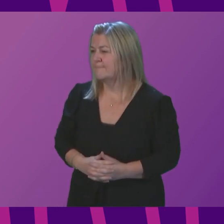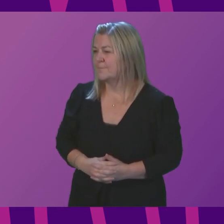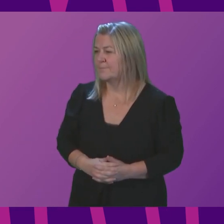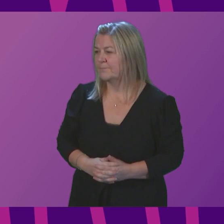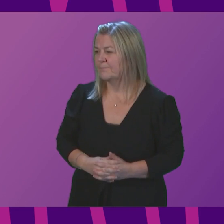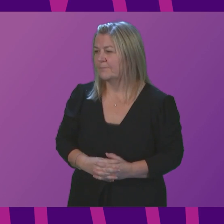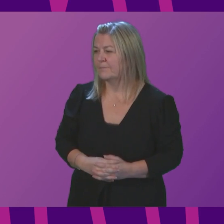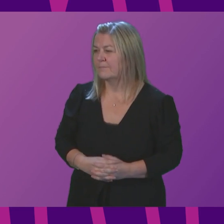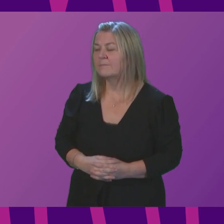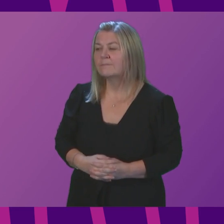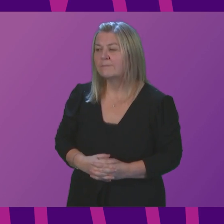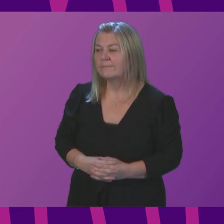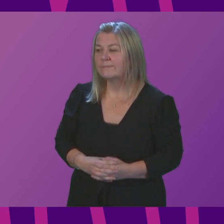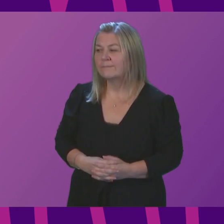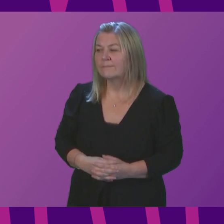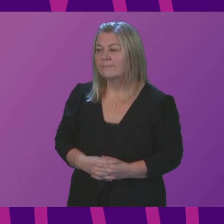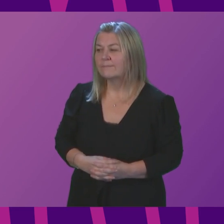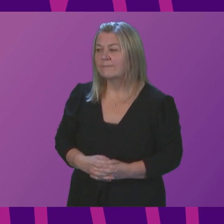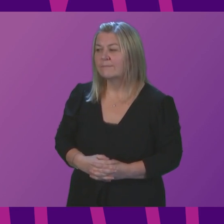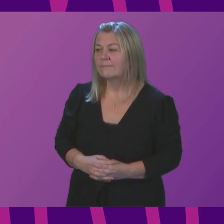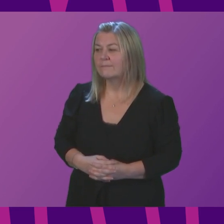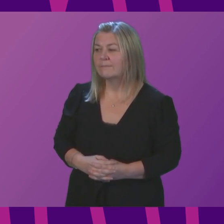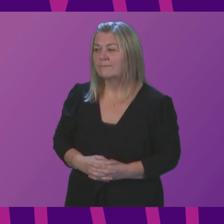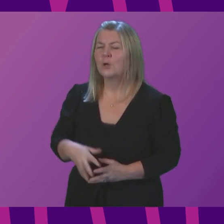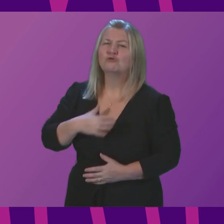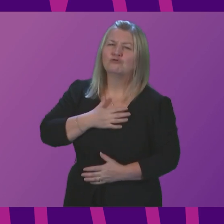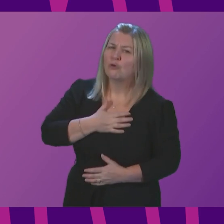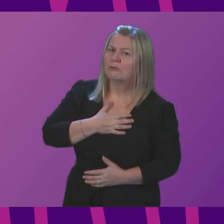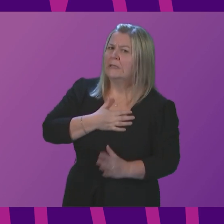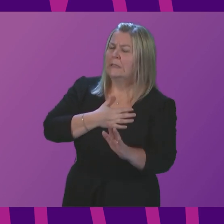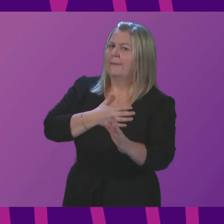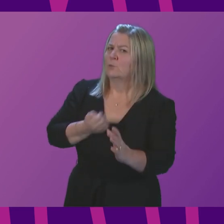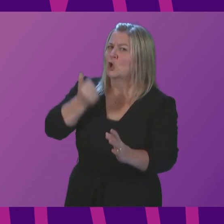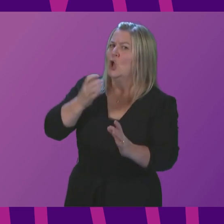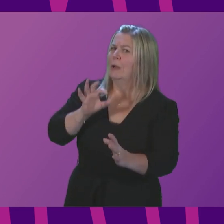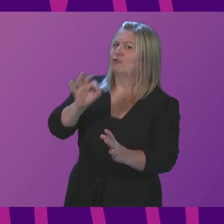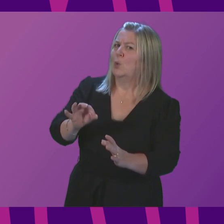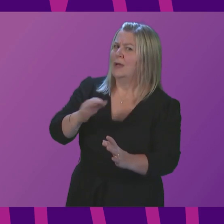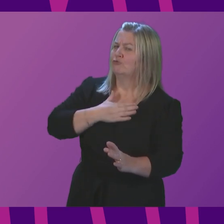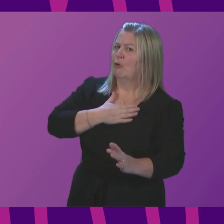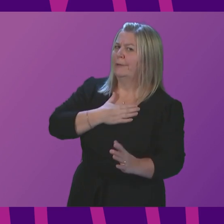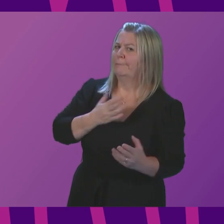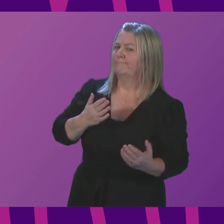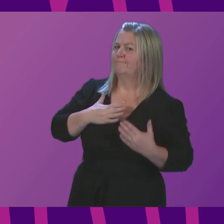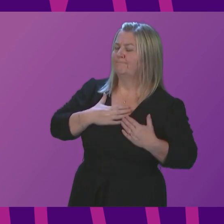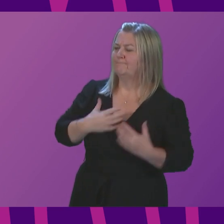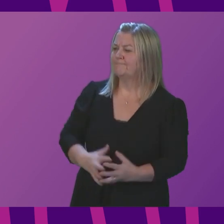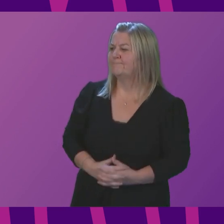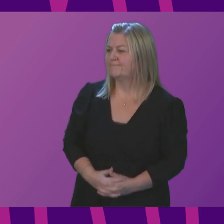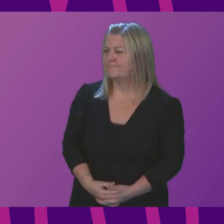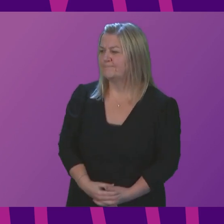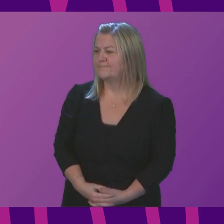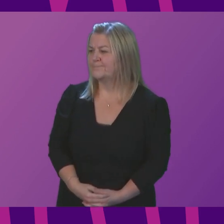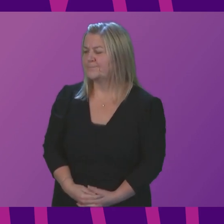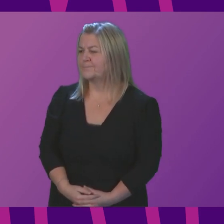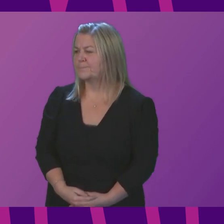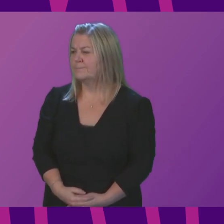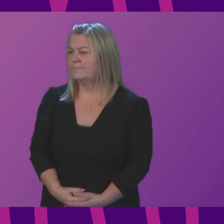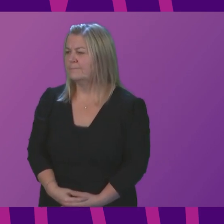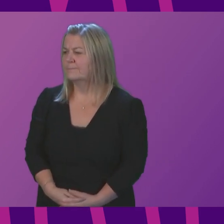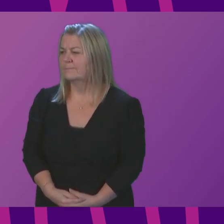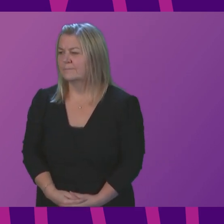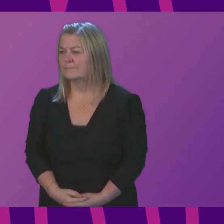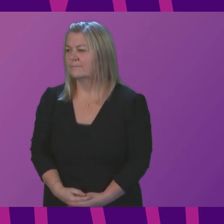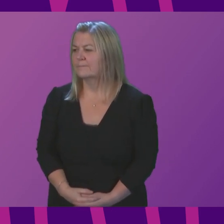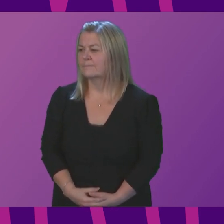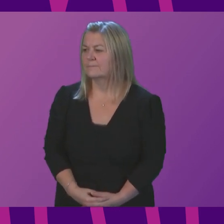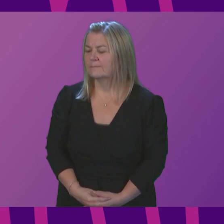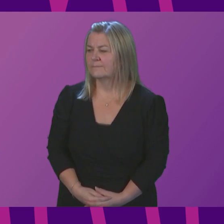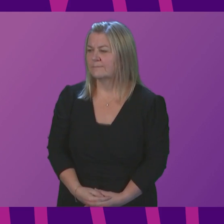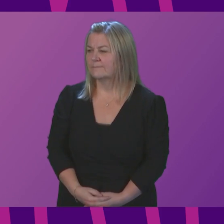Apologies, Presiding Officer. I think that the request was for an earlier question.